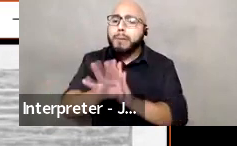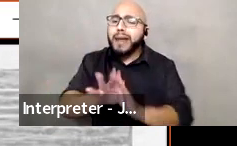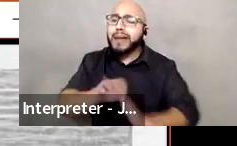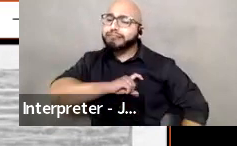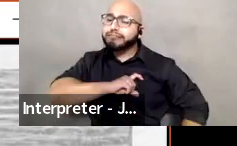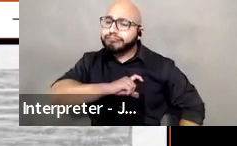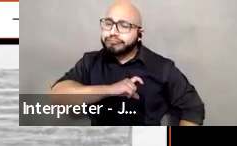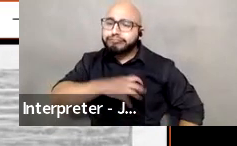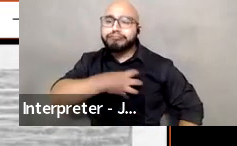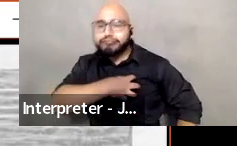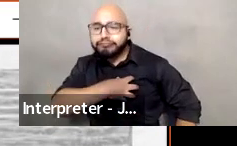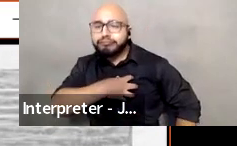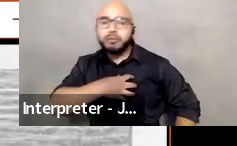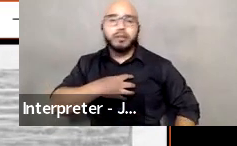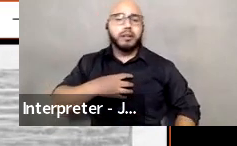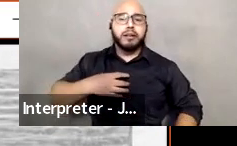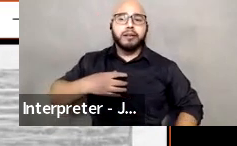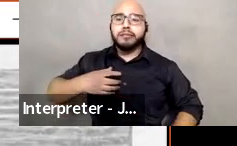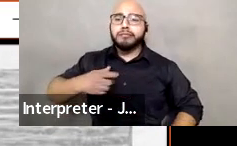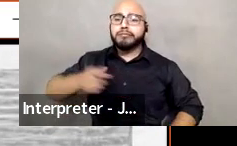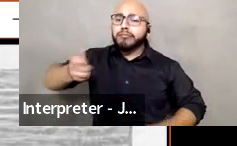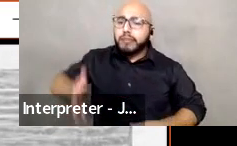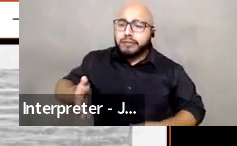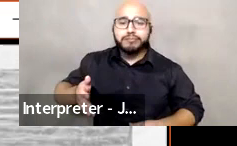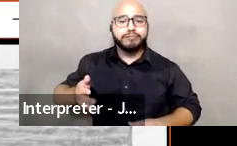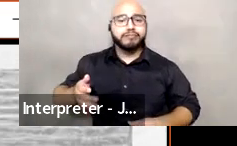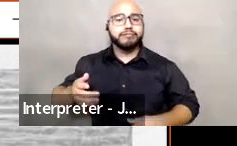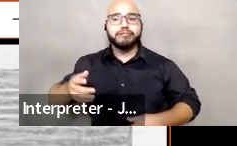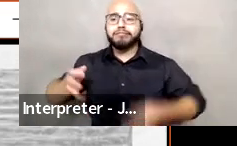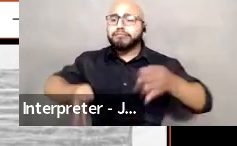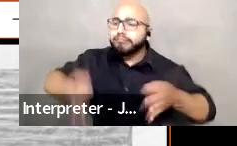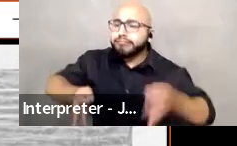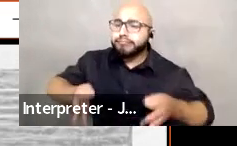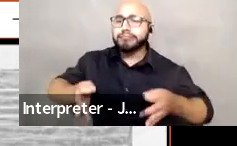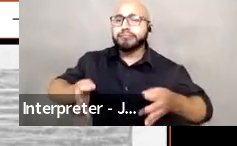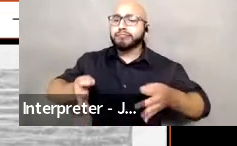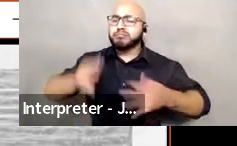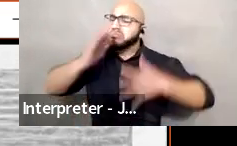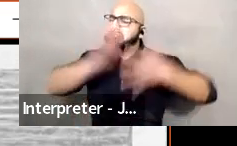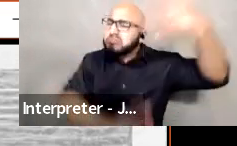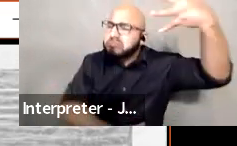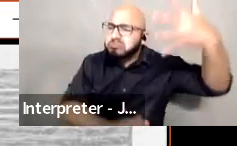you know, the clerk, a justice of the peace. All of. These kinds of. Offices.